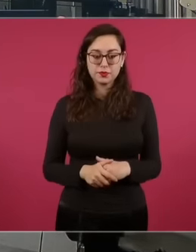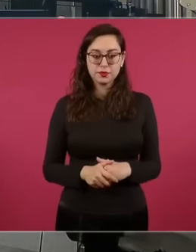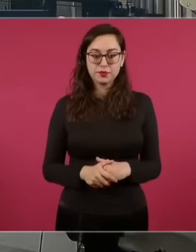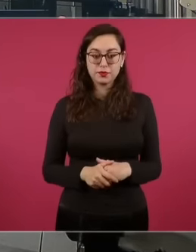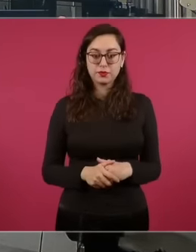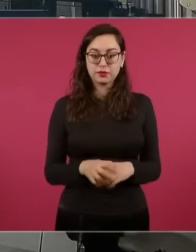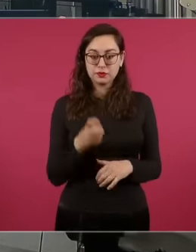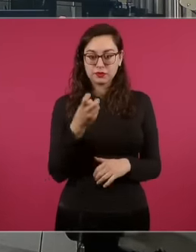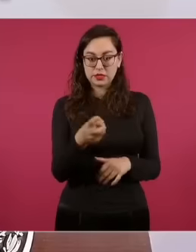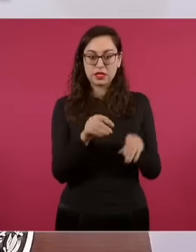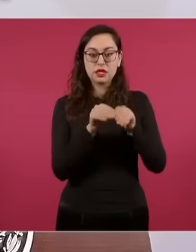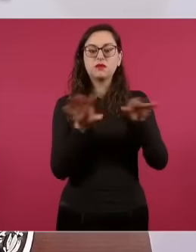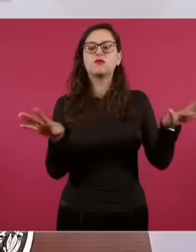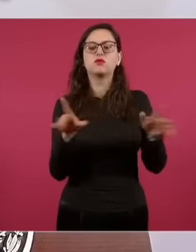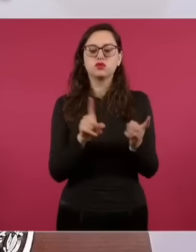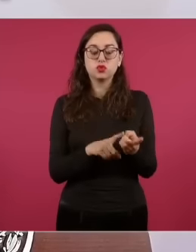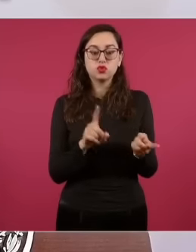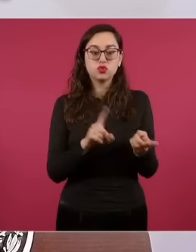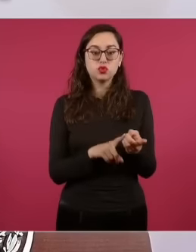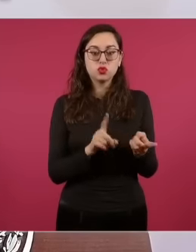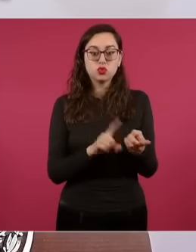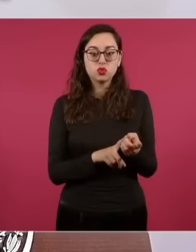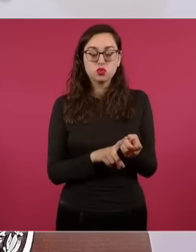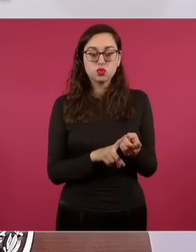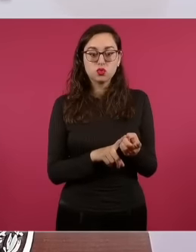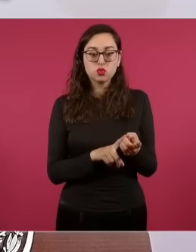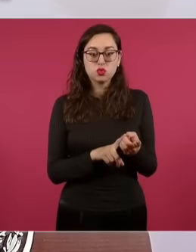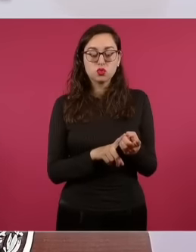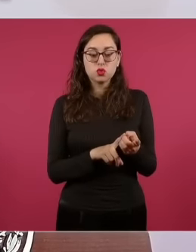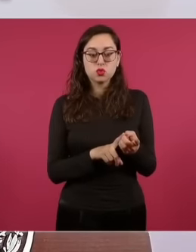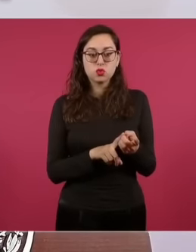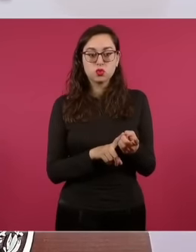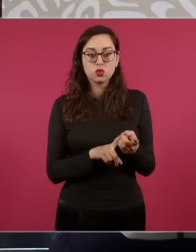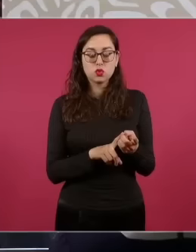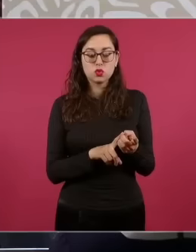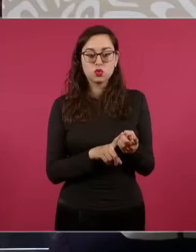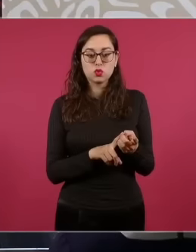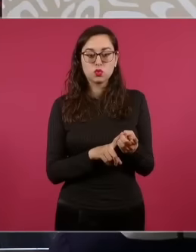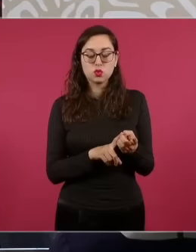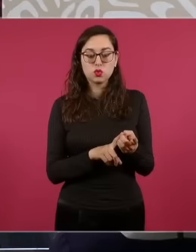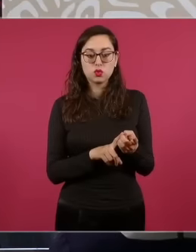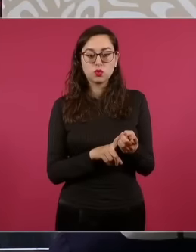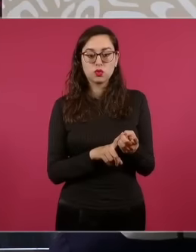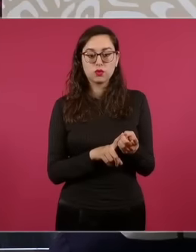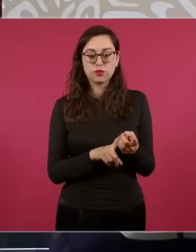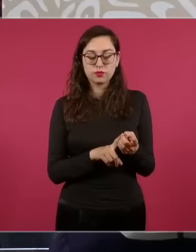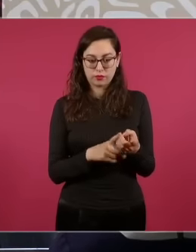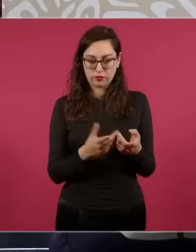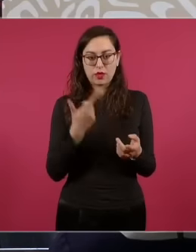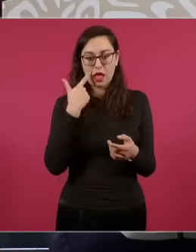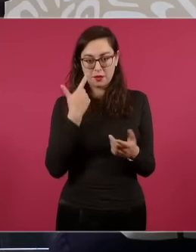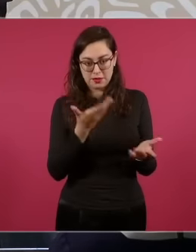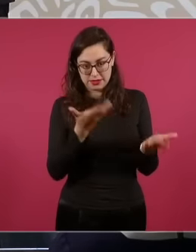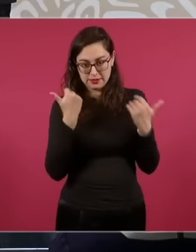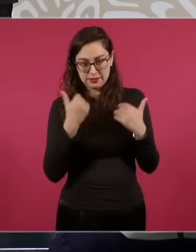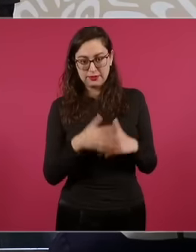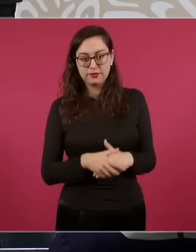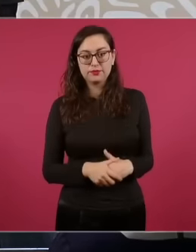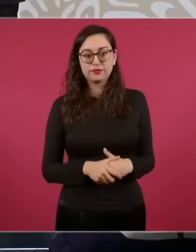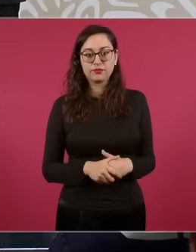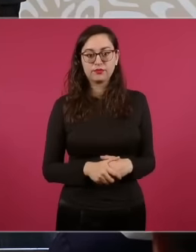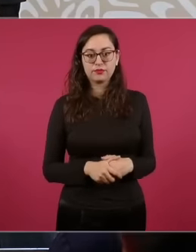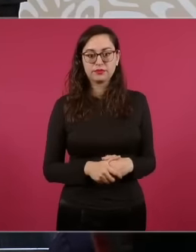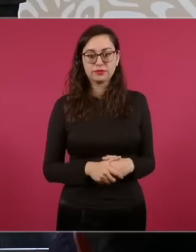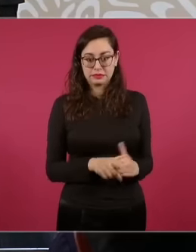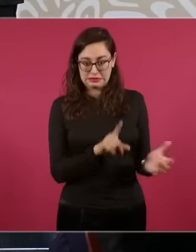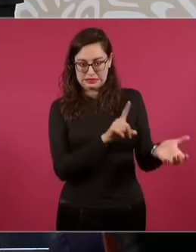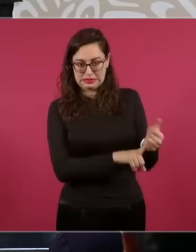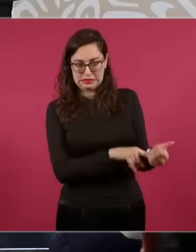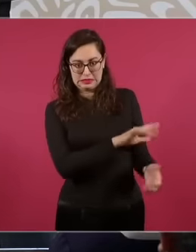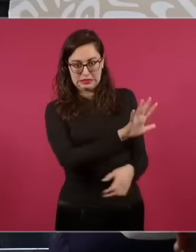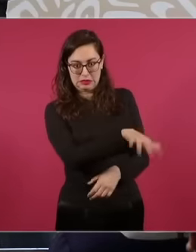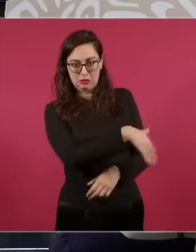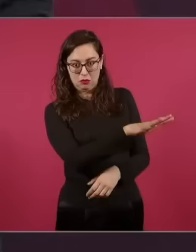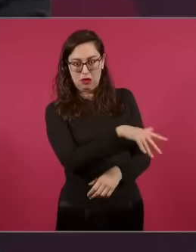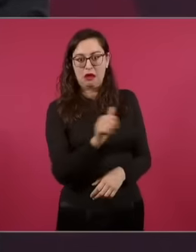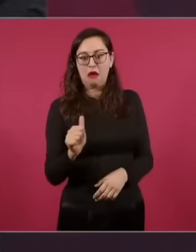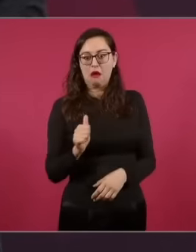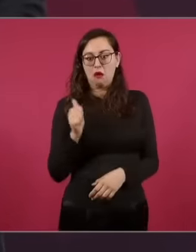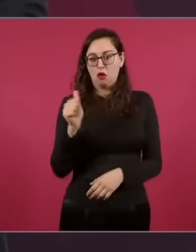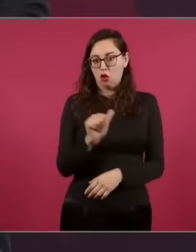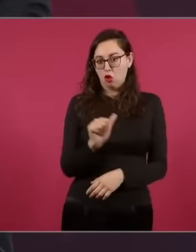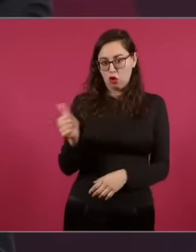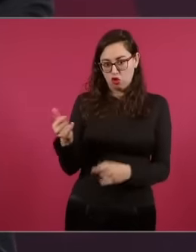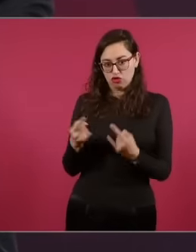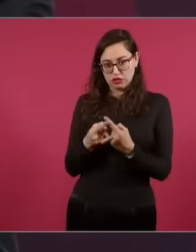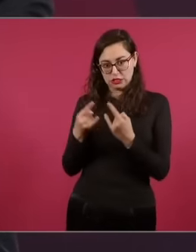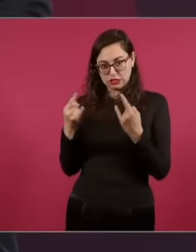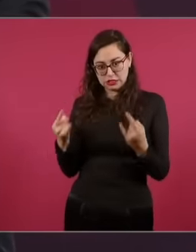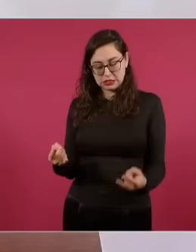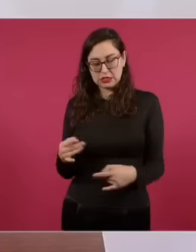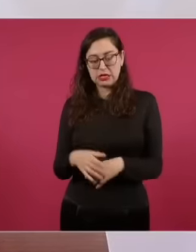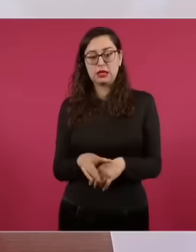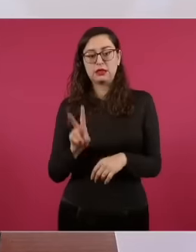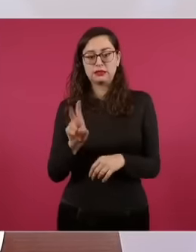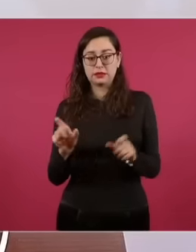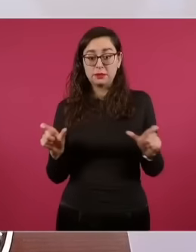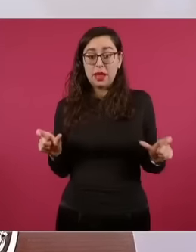Let's see. Taking advantage of the fact that the admiral is there because I'm going to tell you about the customs, wait for me